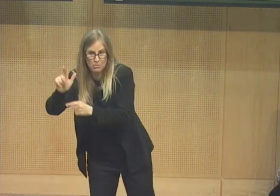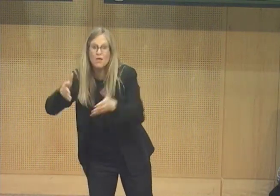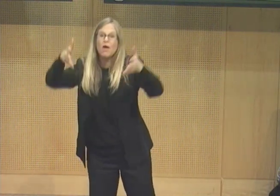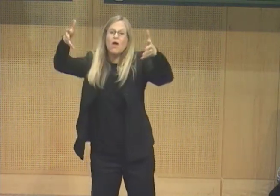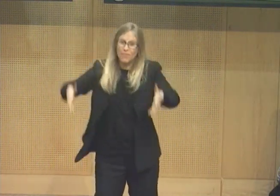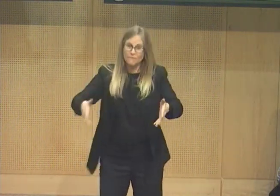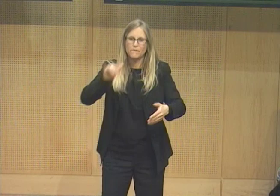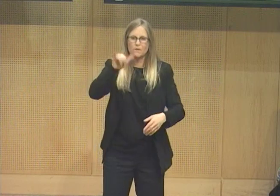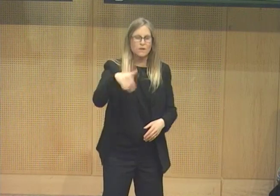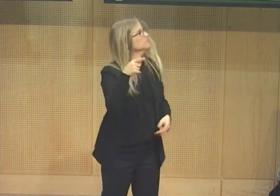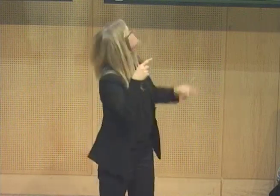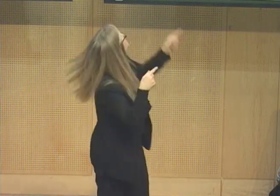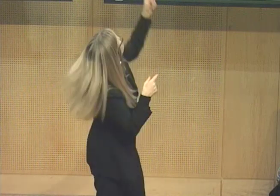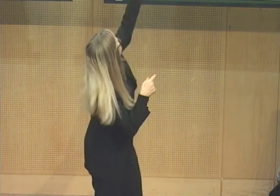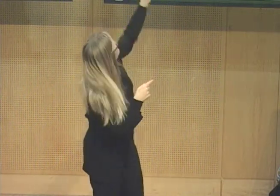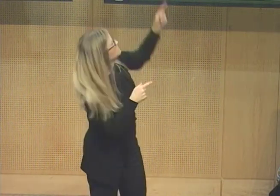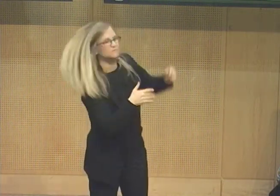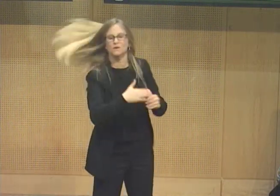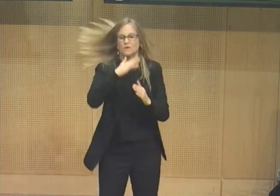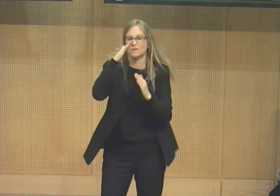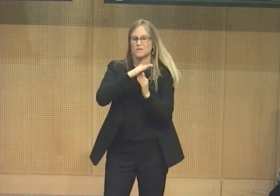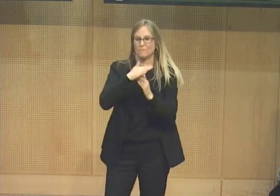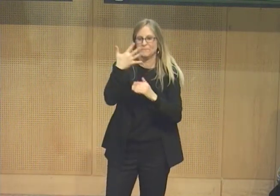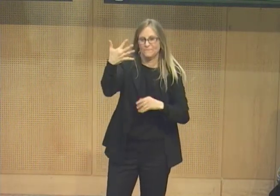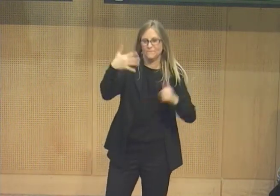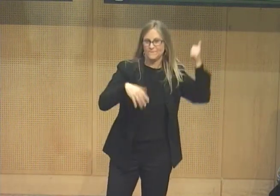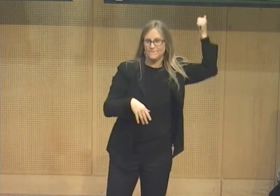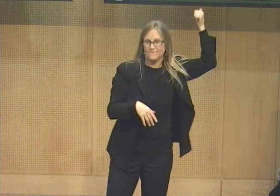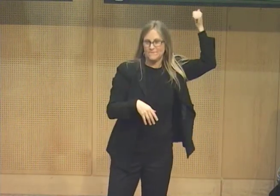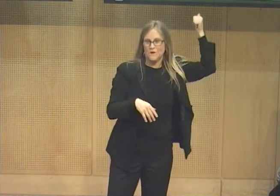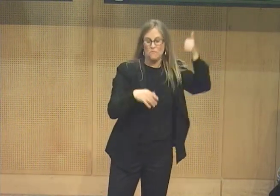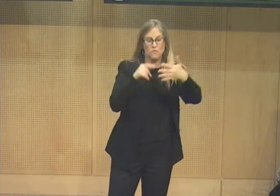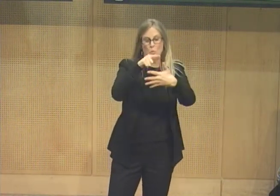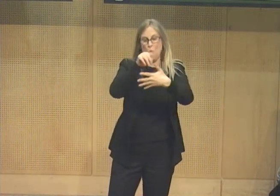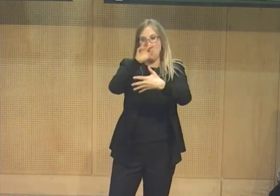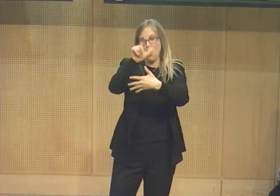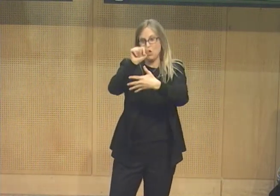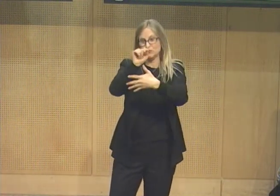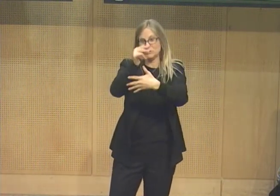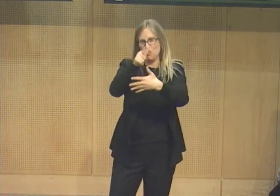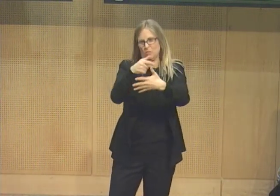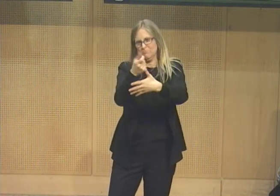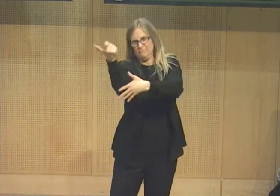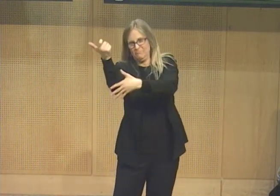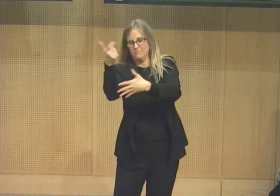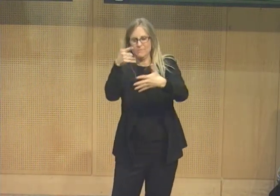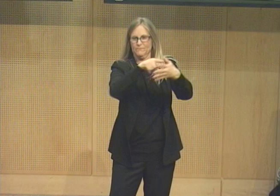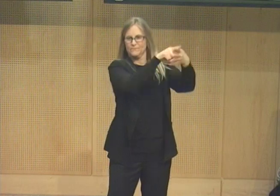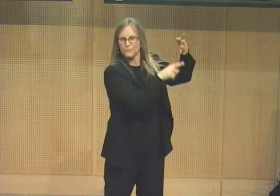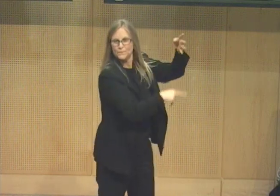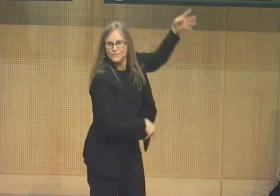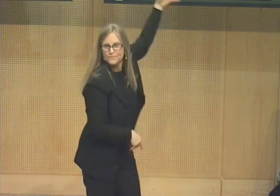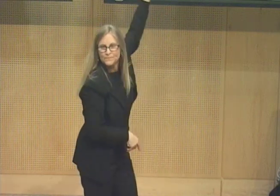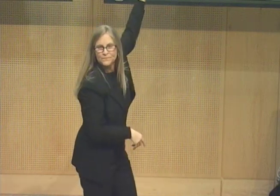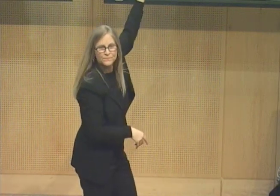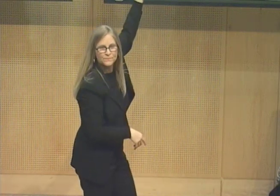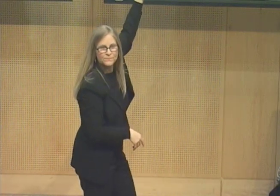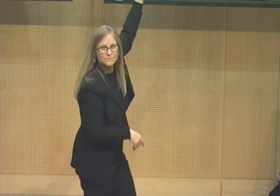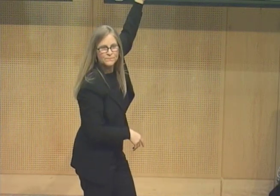The newspapers with the highest readership are the ones here. "New York Times," "USA Today," the "Washington Post,"